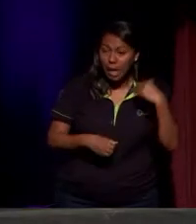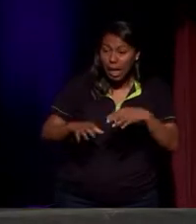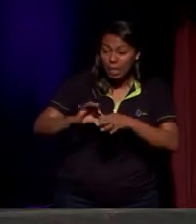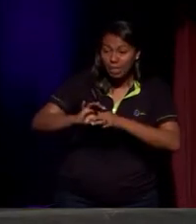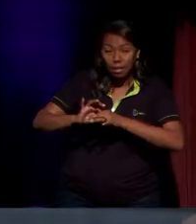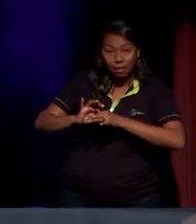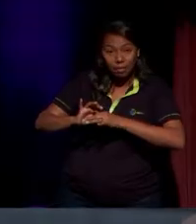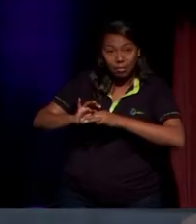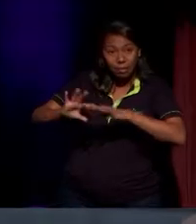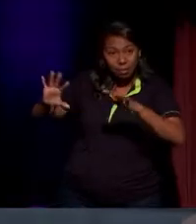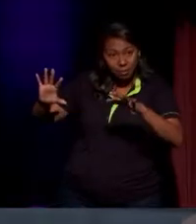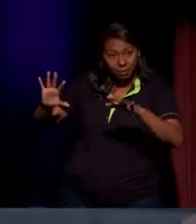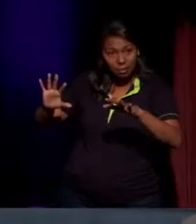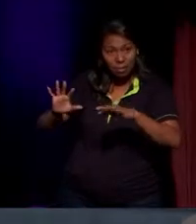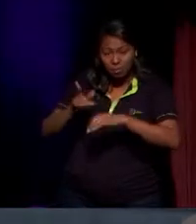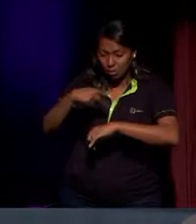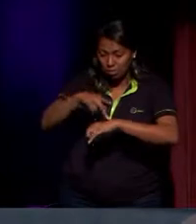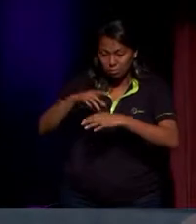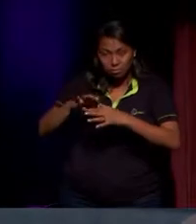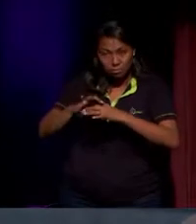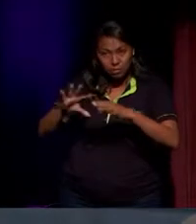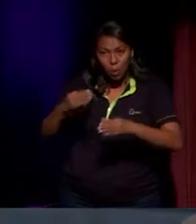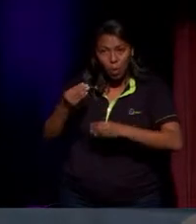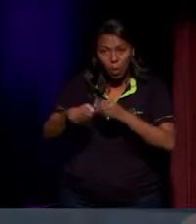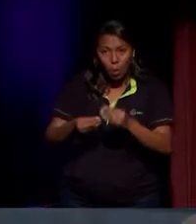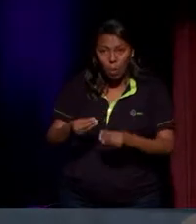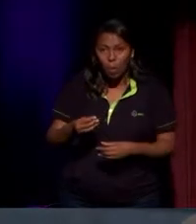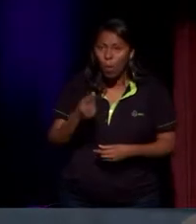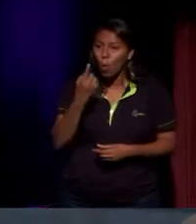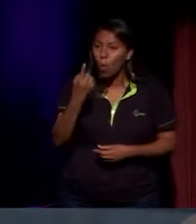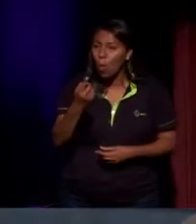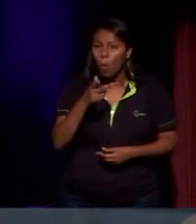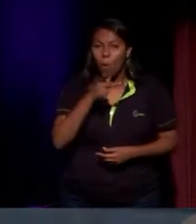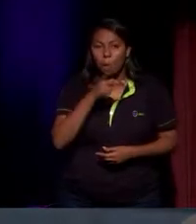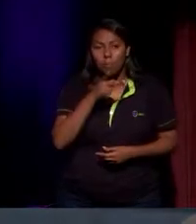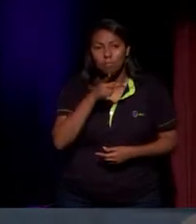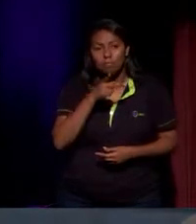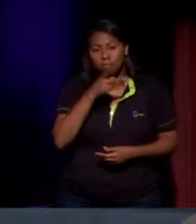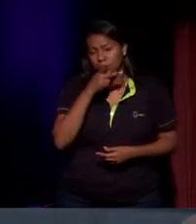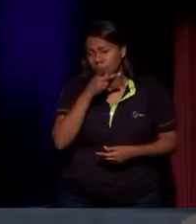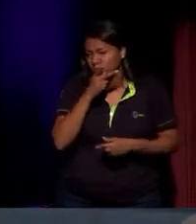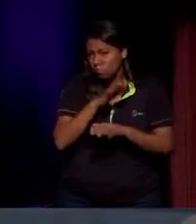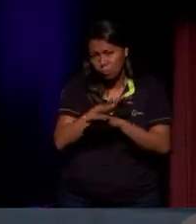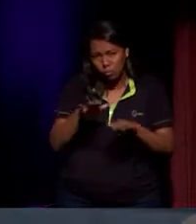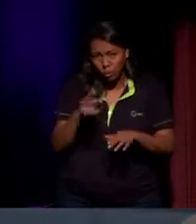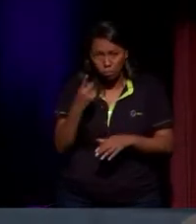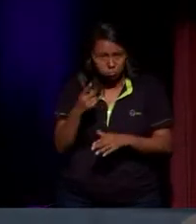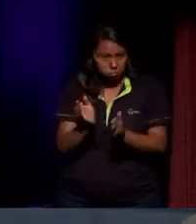were with system single-party, we had war as I have had the opportunity to speak,